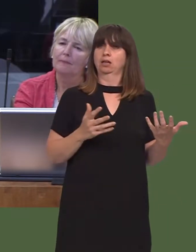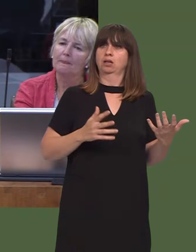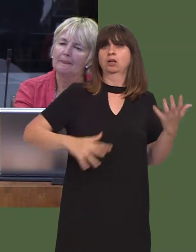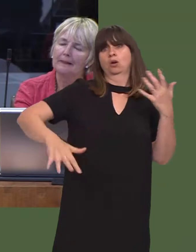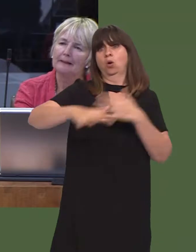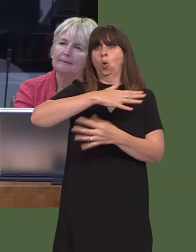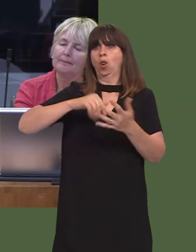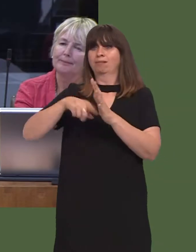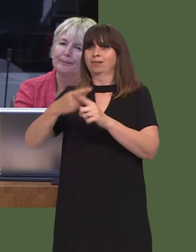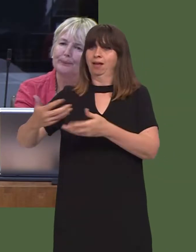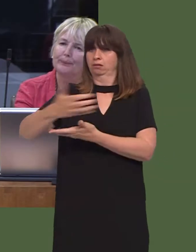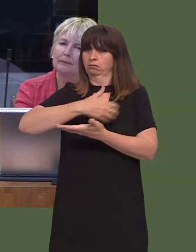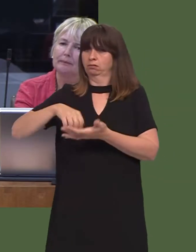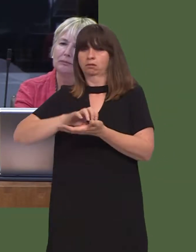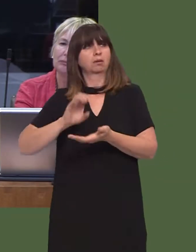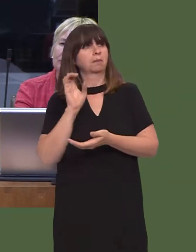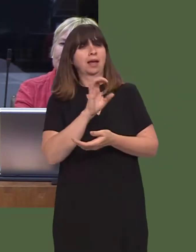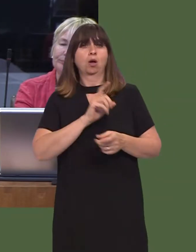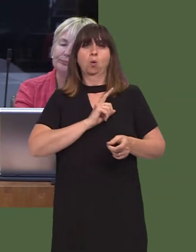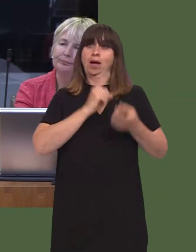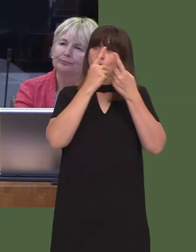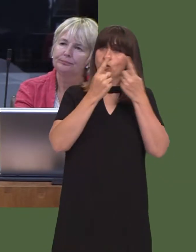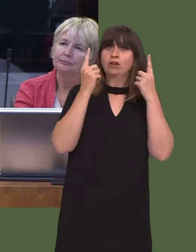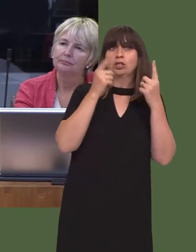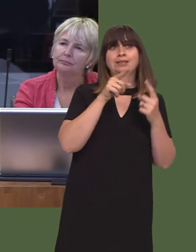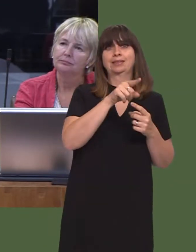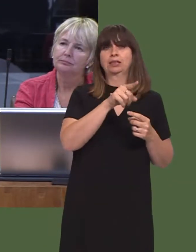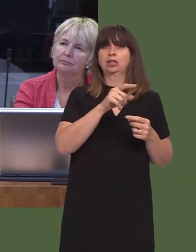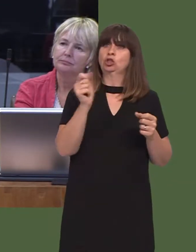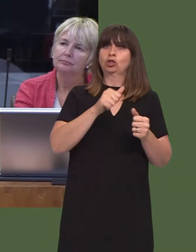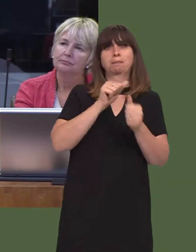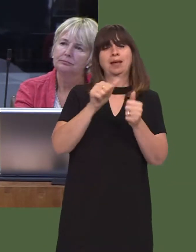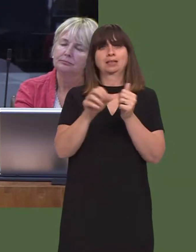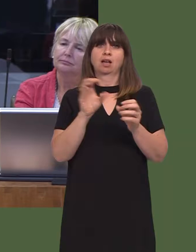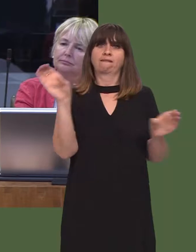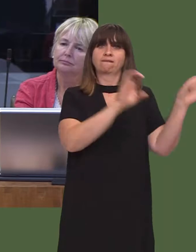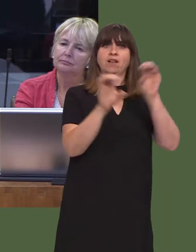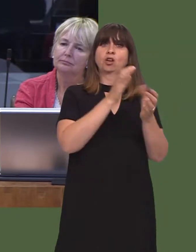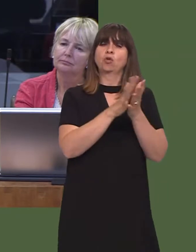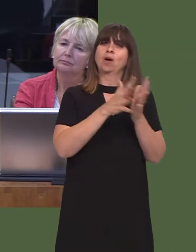by the whole of society. Students want their universities to be better funded through the